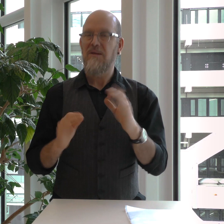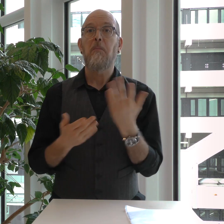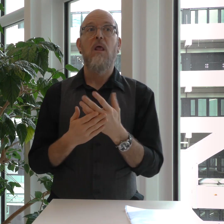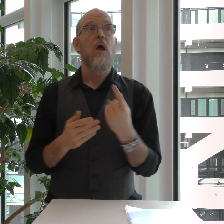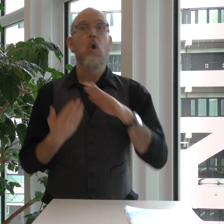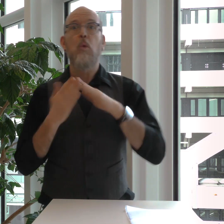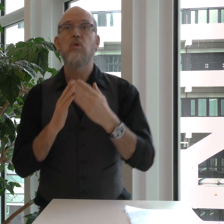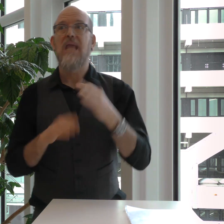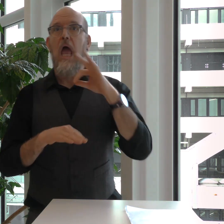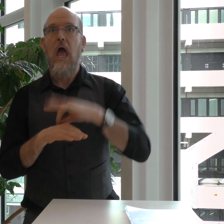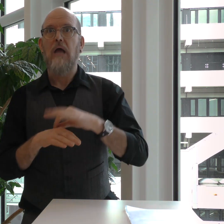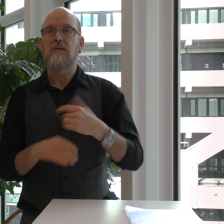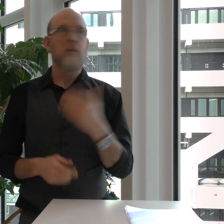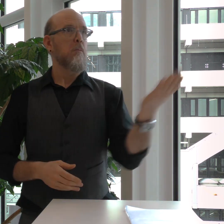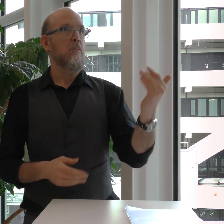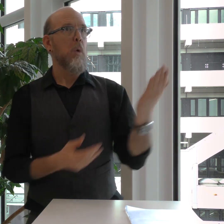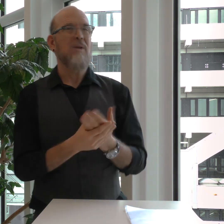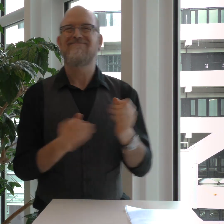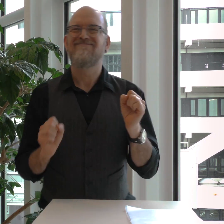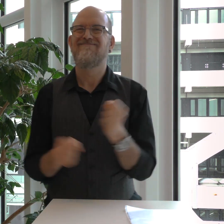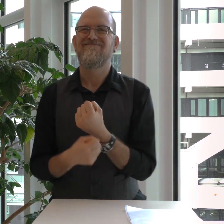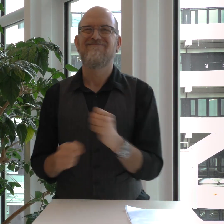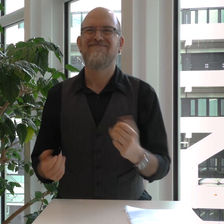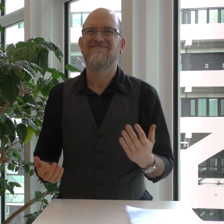In contrast, for appointments within the community, for example a doctor’s appointment, of course I cannot ask for documents in advance.